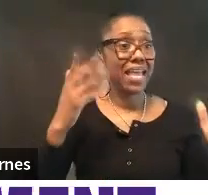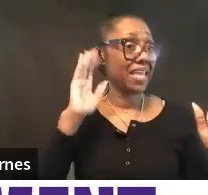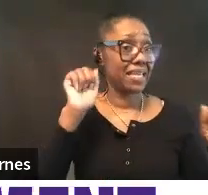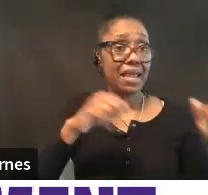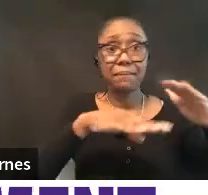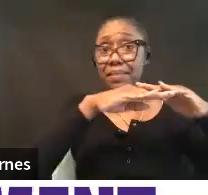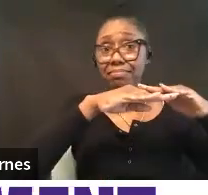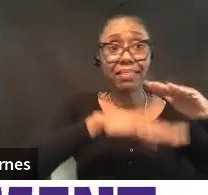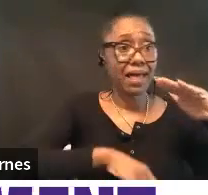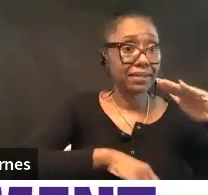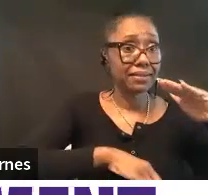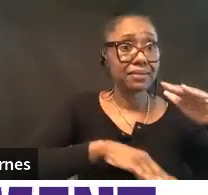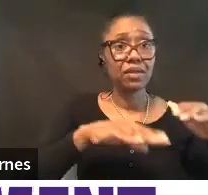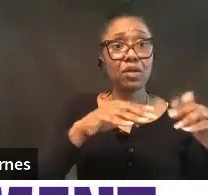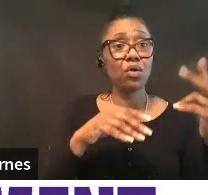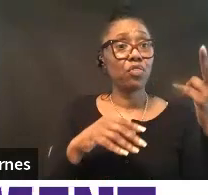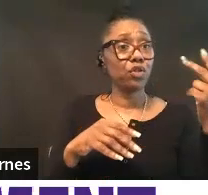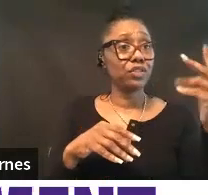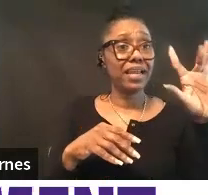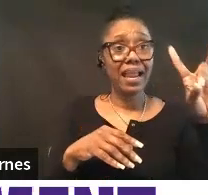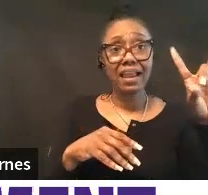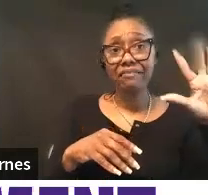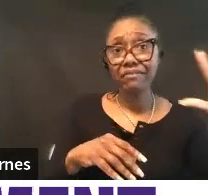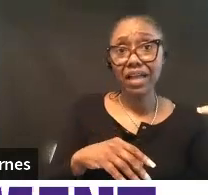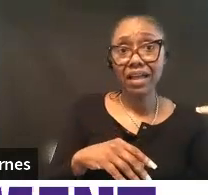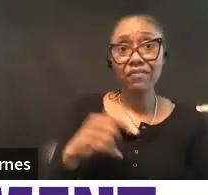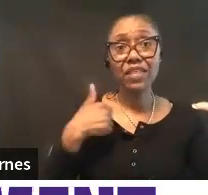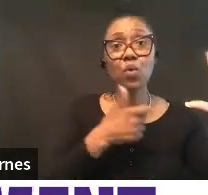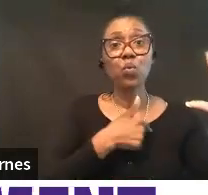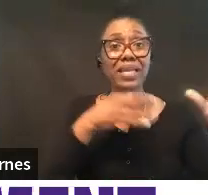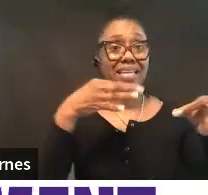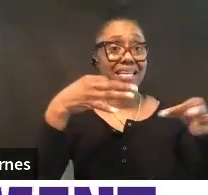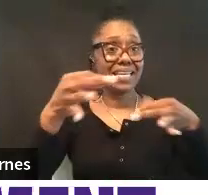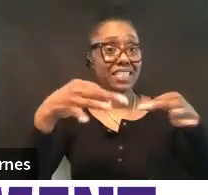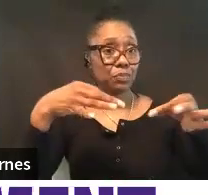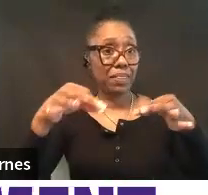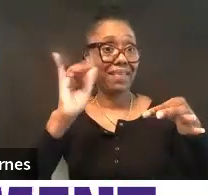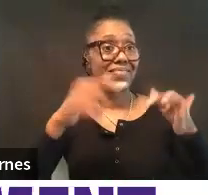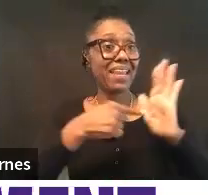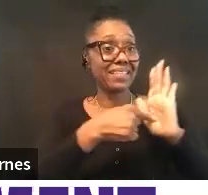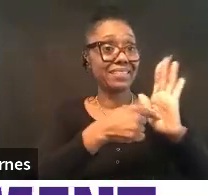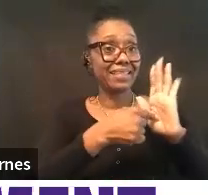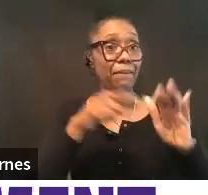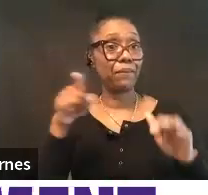Right. So, the accountable income thing could be much less than the 1735 or the 1385 that we listed earlier in the example that Rose had used. Yes, man.